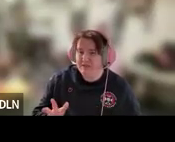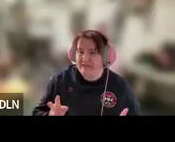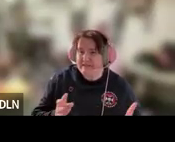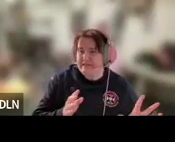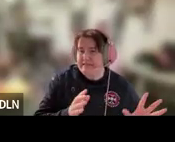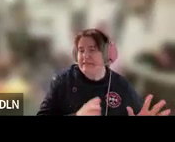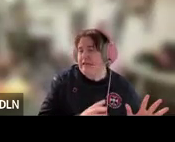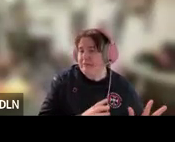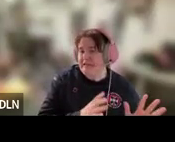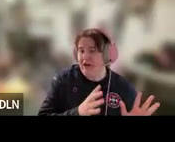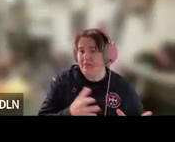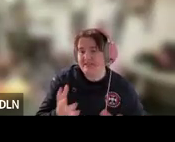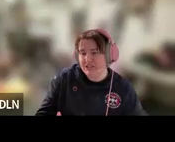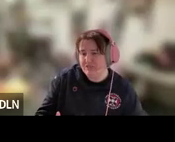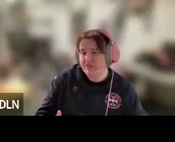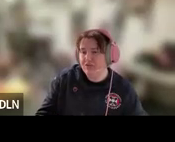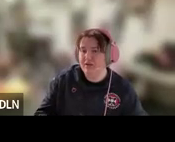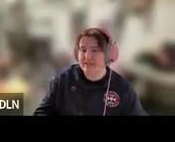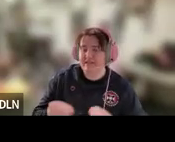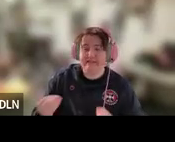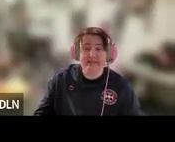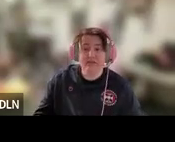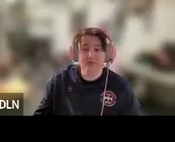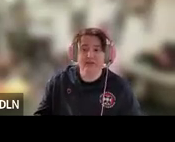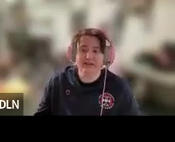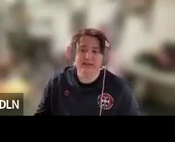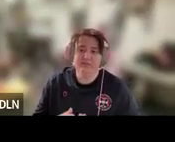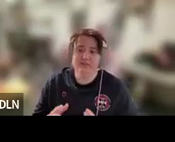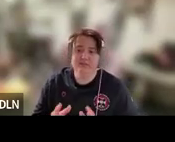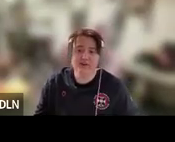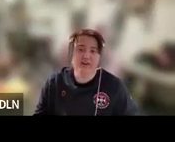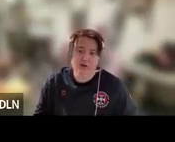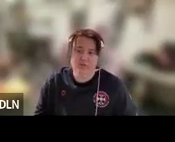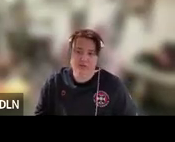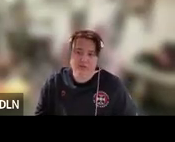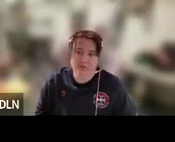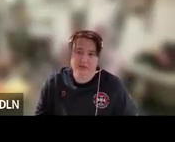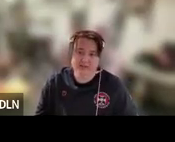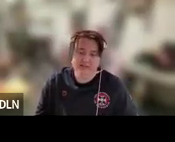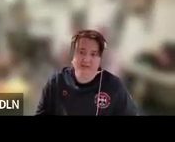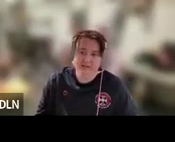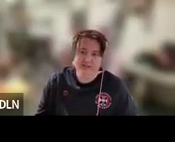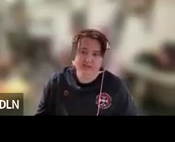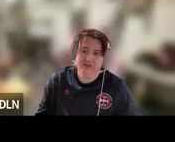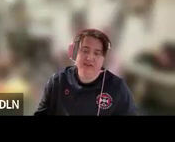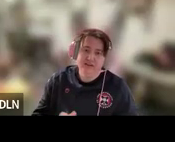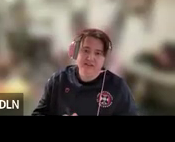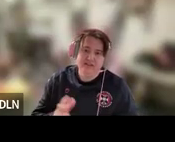ruling does not mean compensation for you and is not a legal ruling, it can be very helpful if your complaint is serious enough